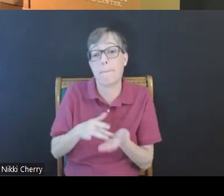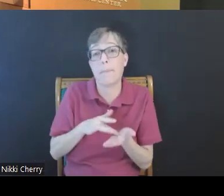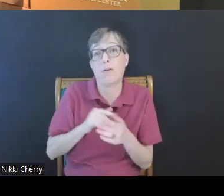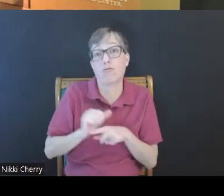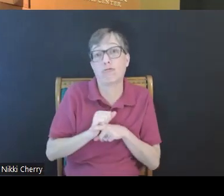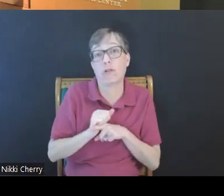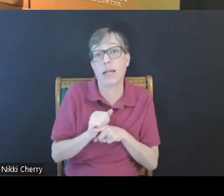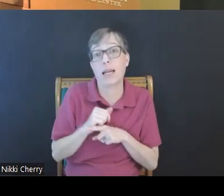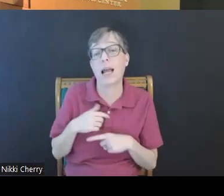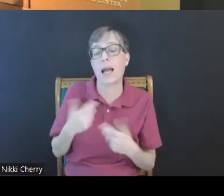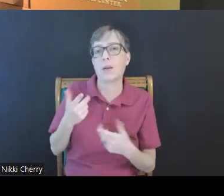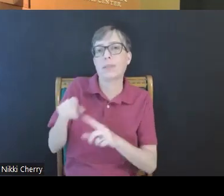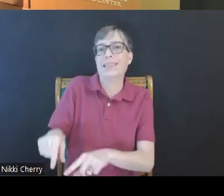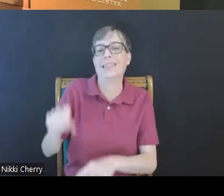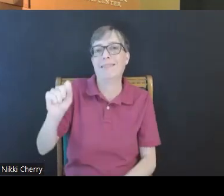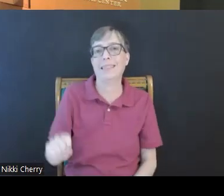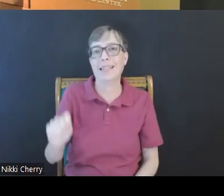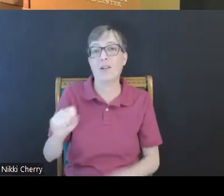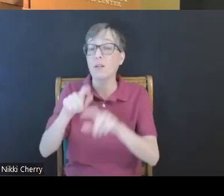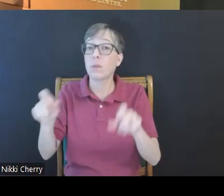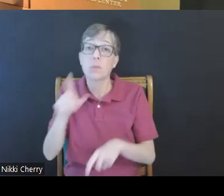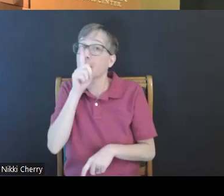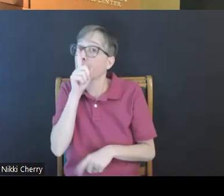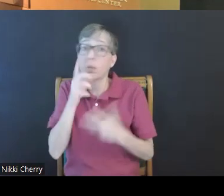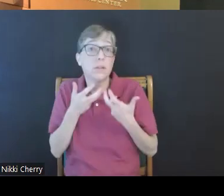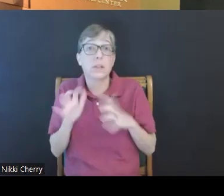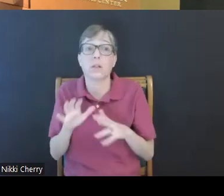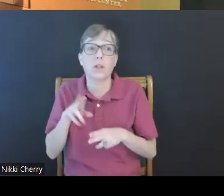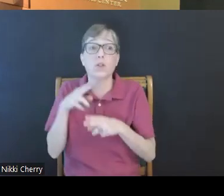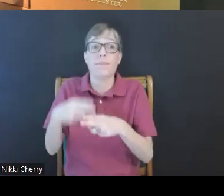cancer it was a highly stigmatized thing it was a terrible thing people were really really afraid